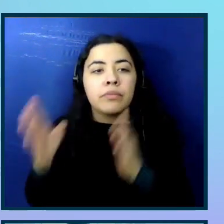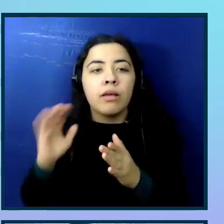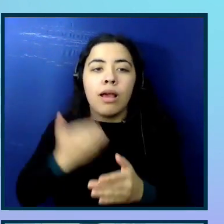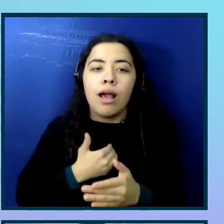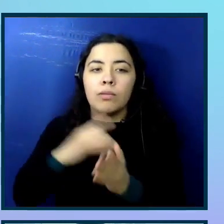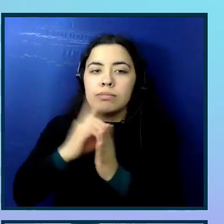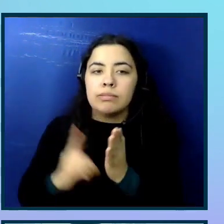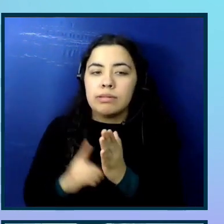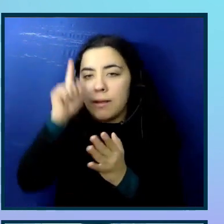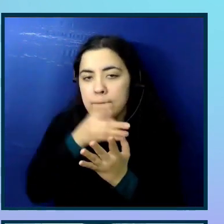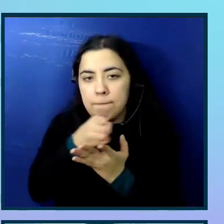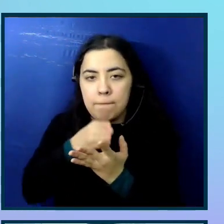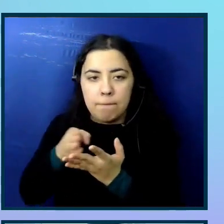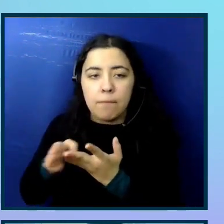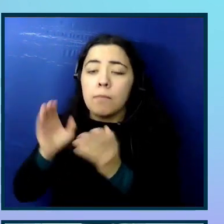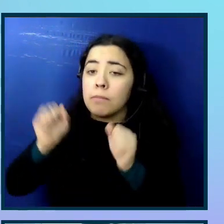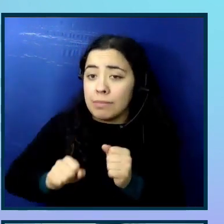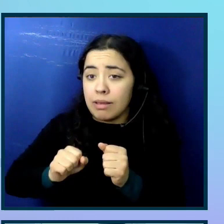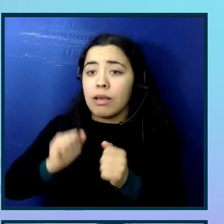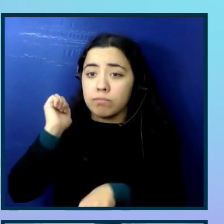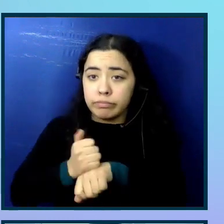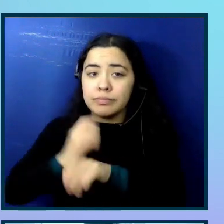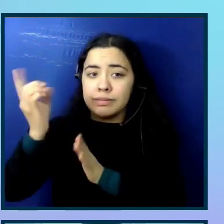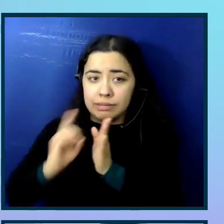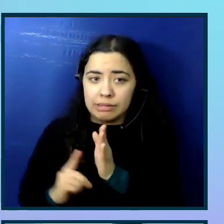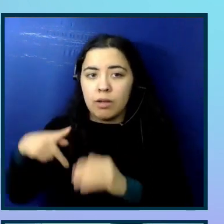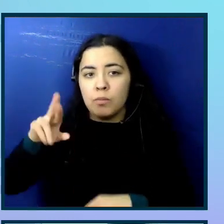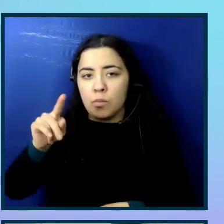of course we can conduct design and prototype reviews, some challenges with that,